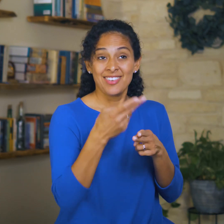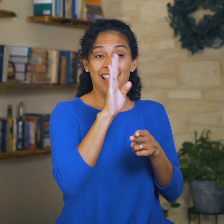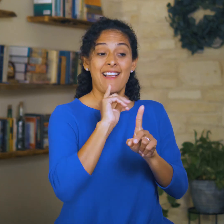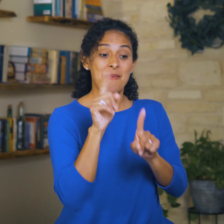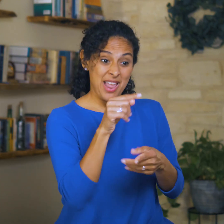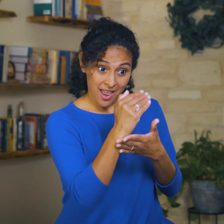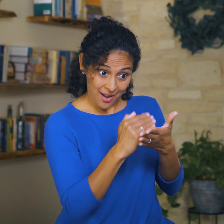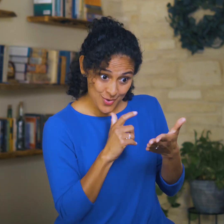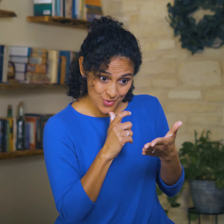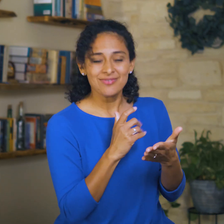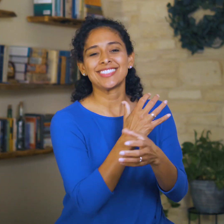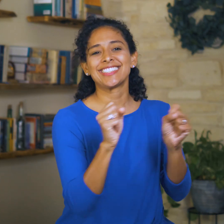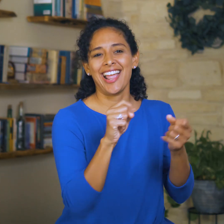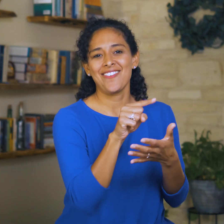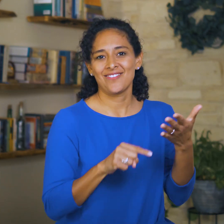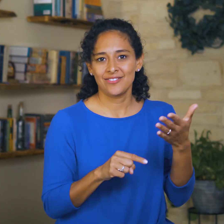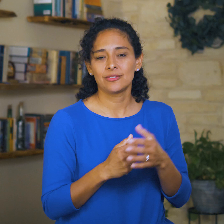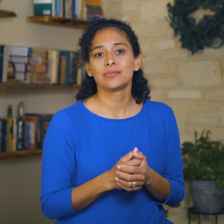saving everyone God commands him to save.